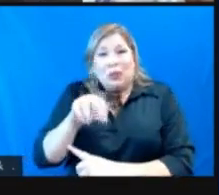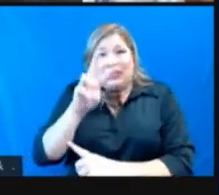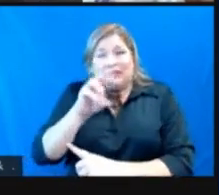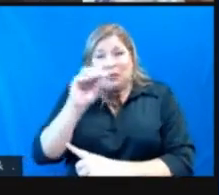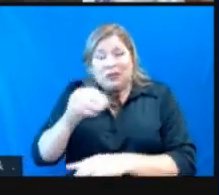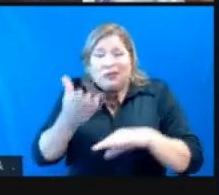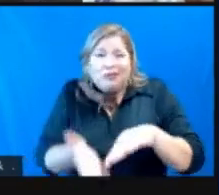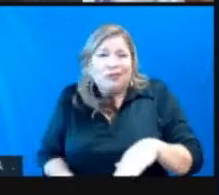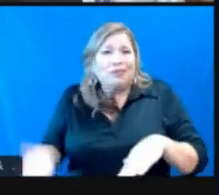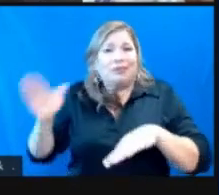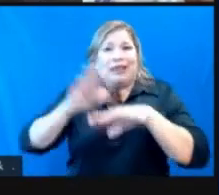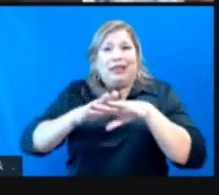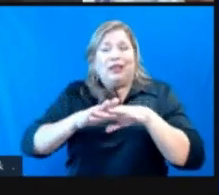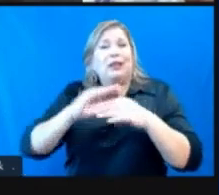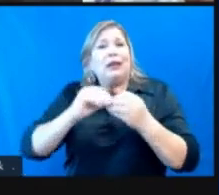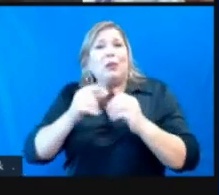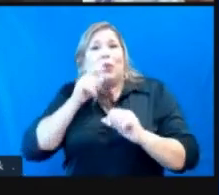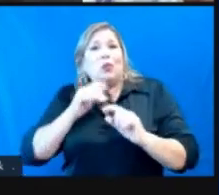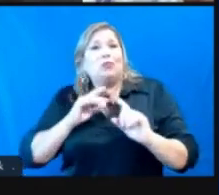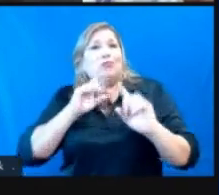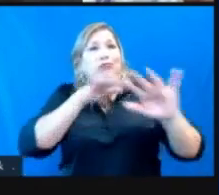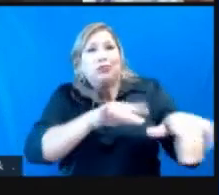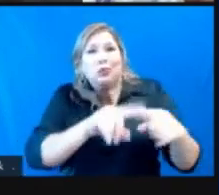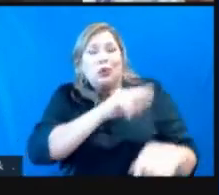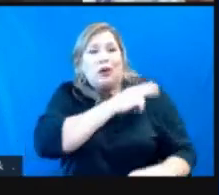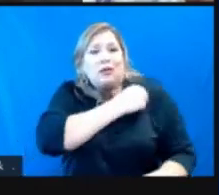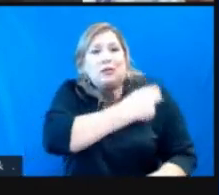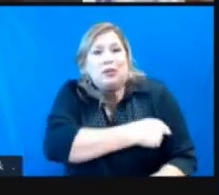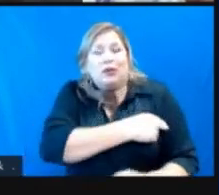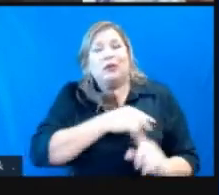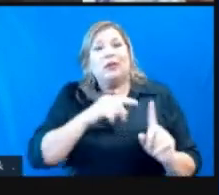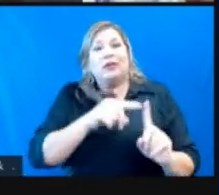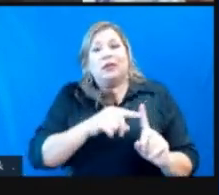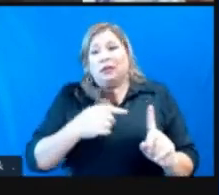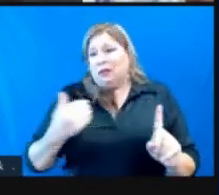reporting that we were just climbing over 3000 cases in the hospital across